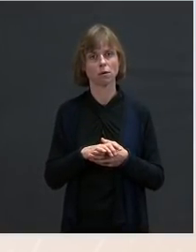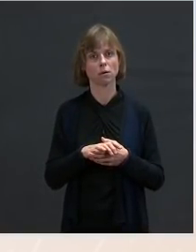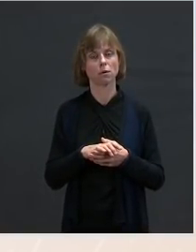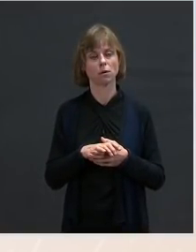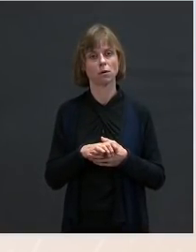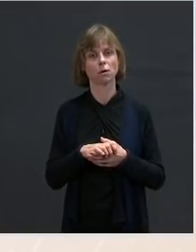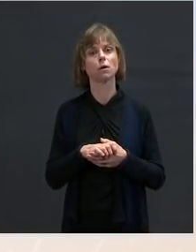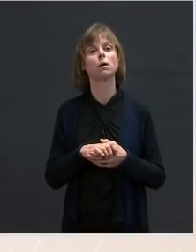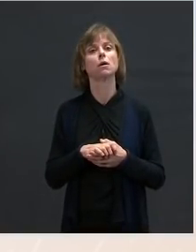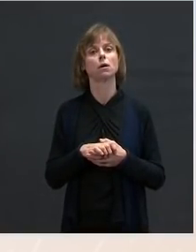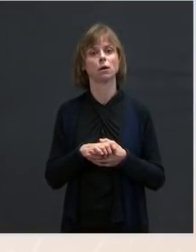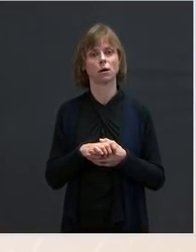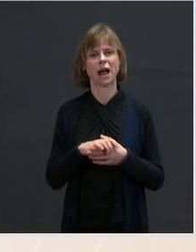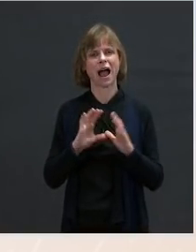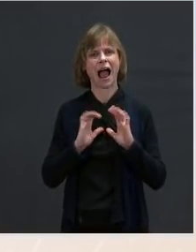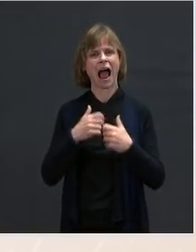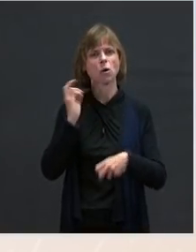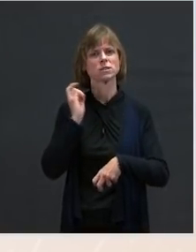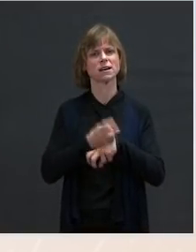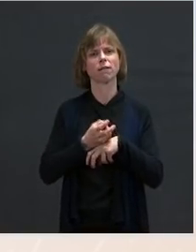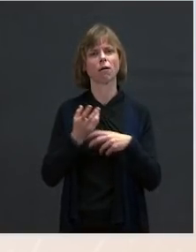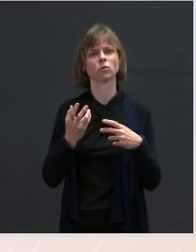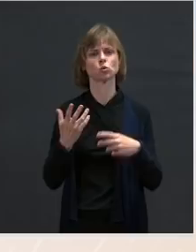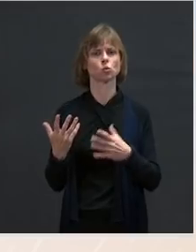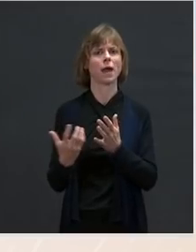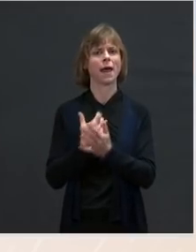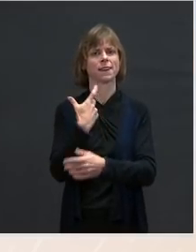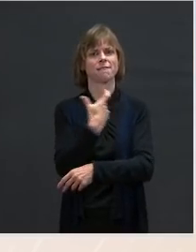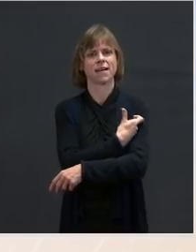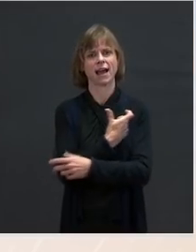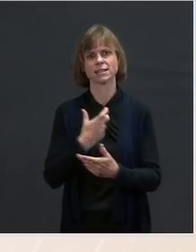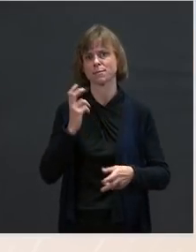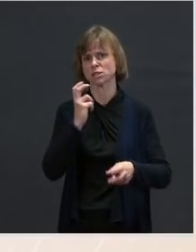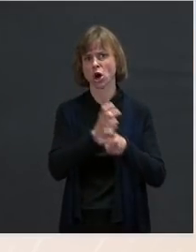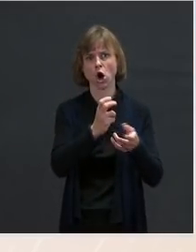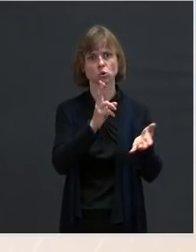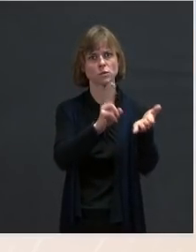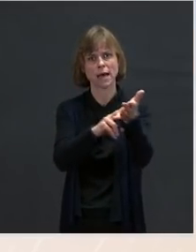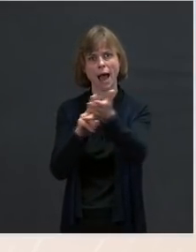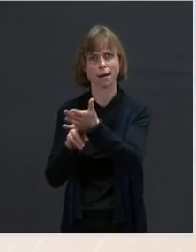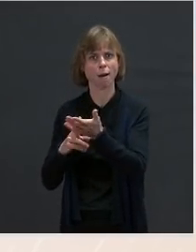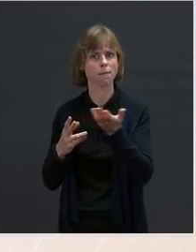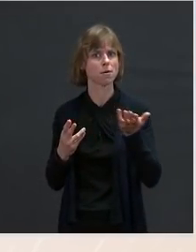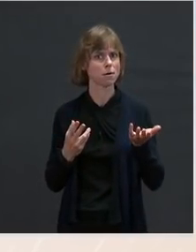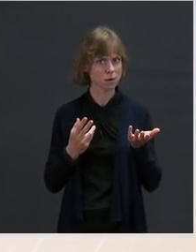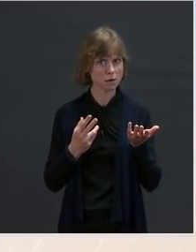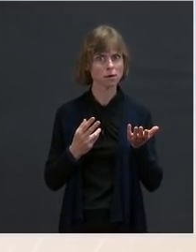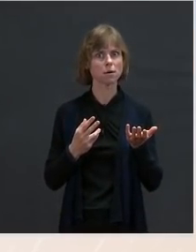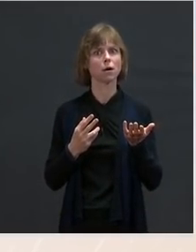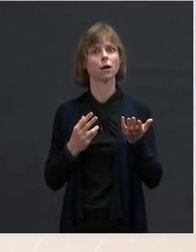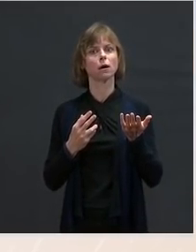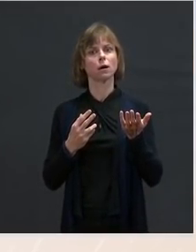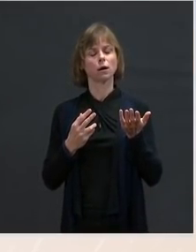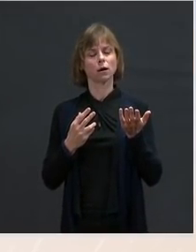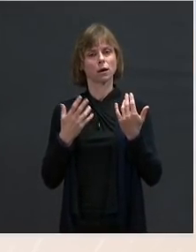how difficult it is to get a vaccine shot. You know, it's hard to sign up for these things and that the government was looking into making this easier. You know, the White House --